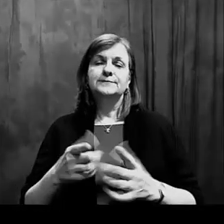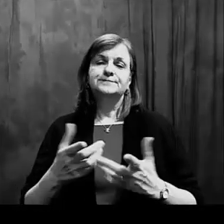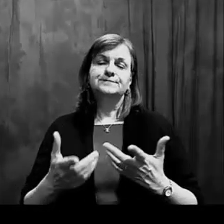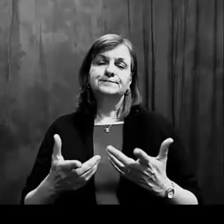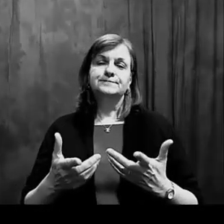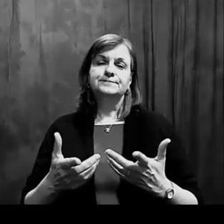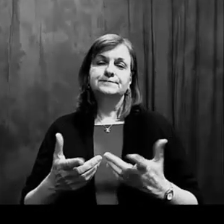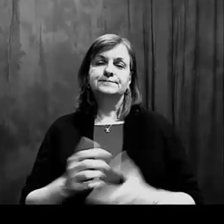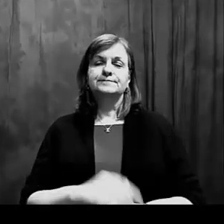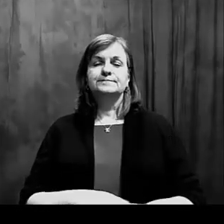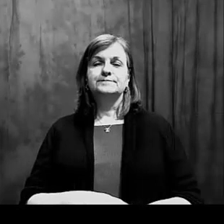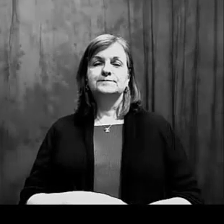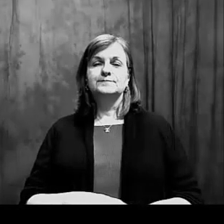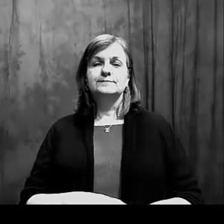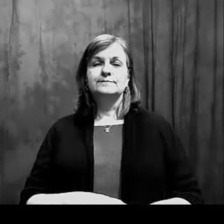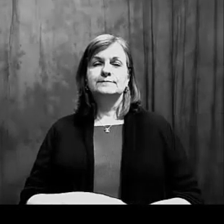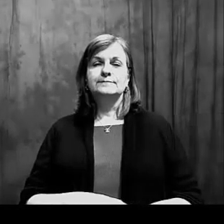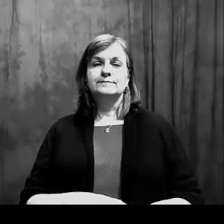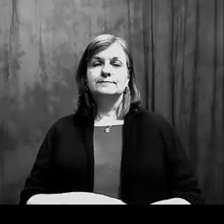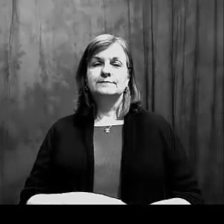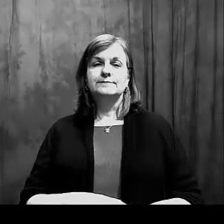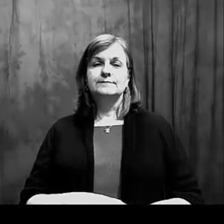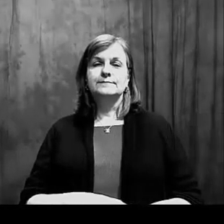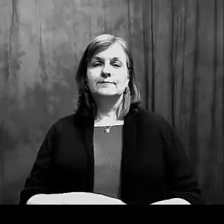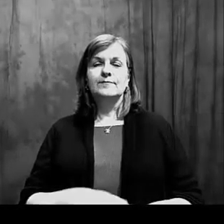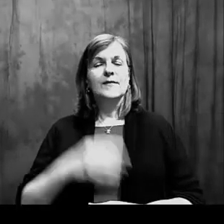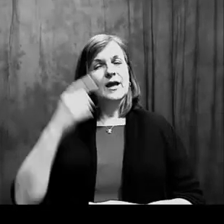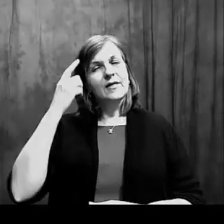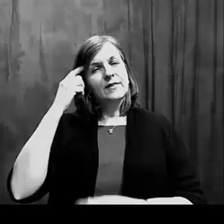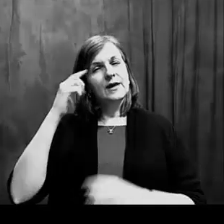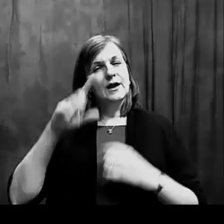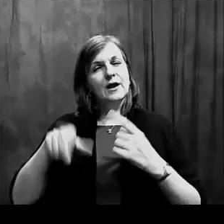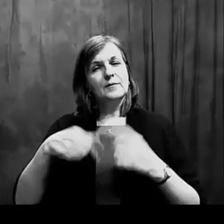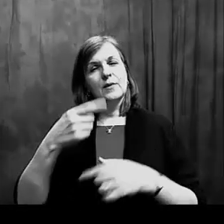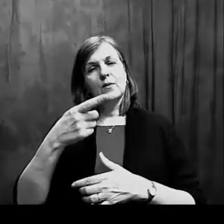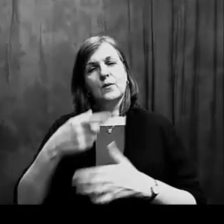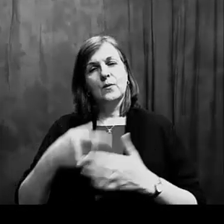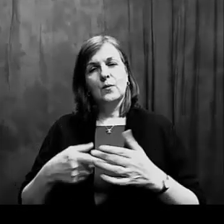these are gonna be yellow and these are gonna be yellow